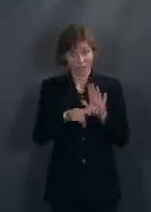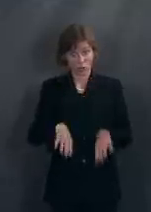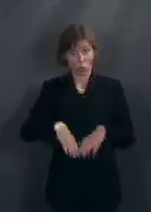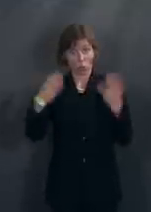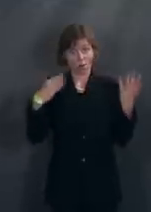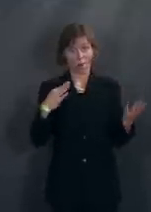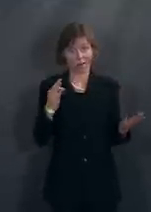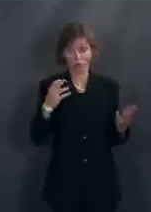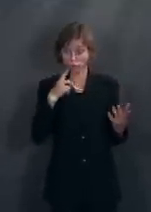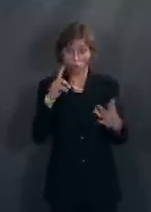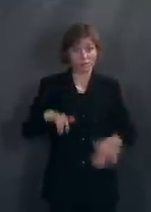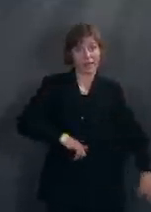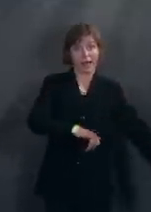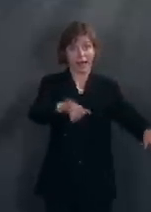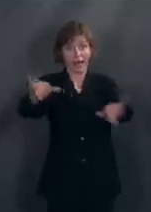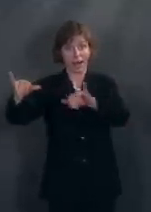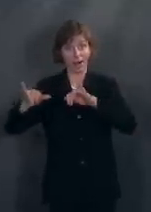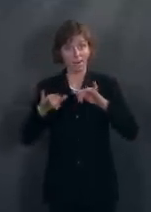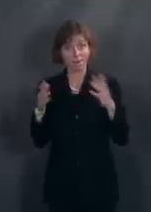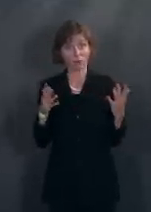and therefore a little less confusing for people.